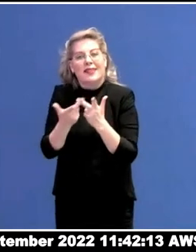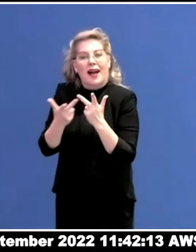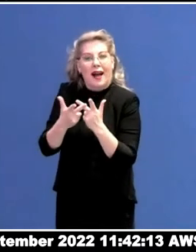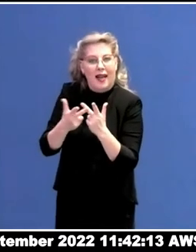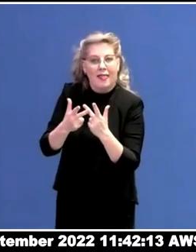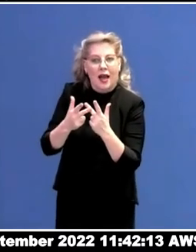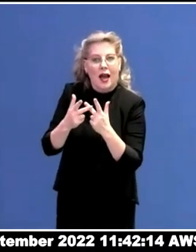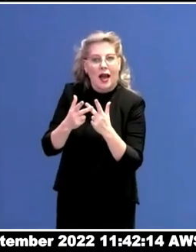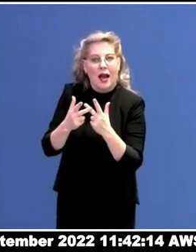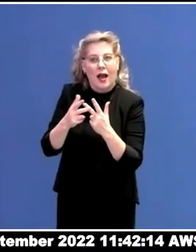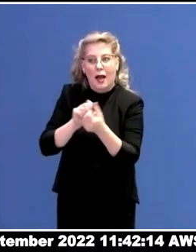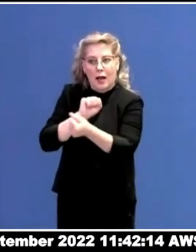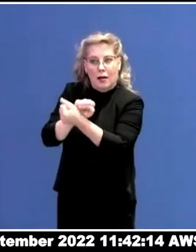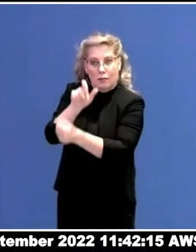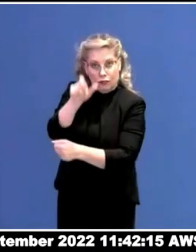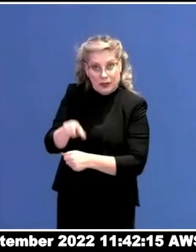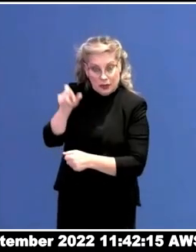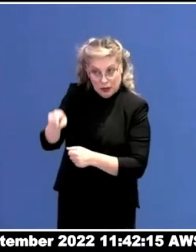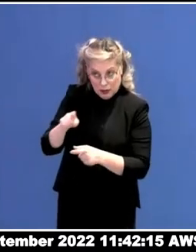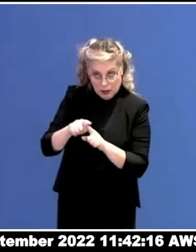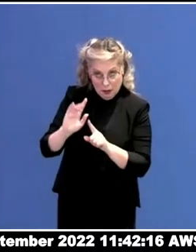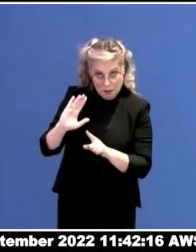did they need to be strip searched before you had contact with them?